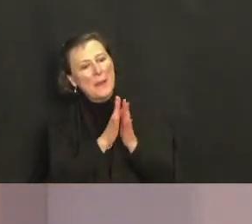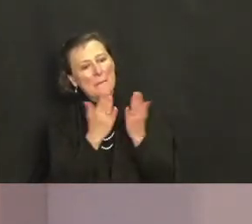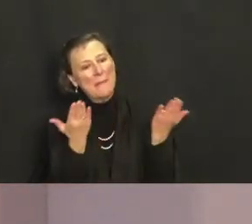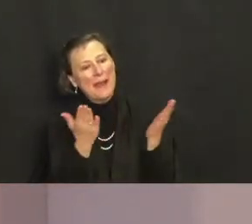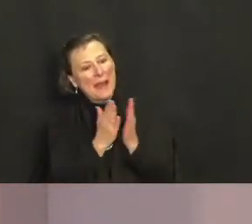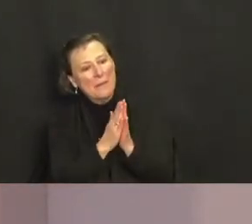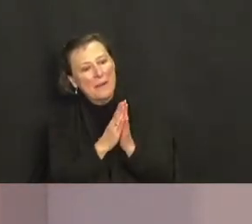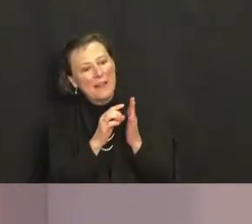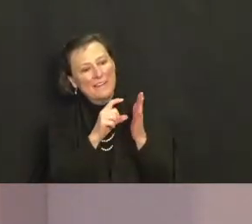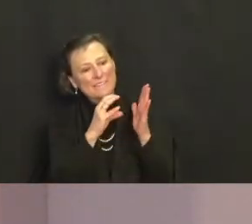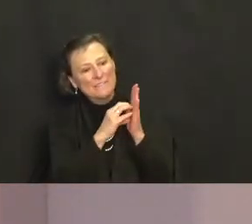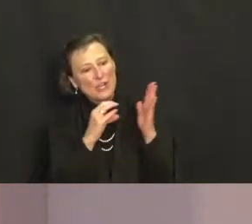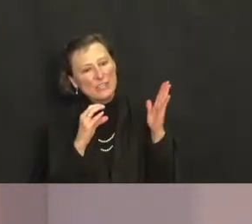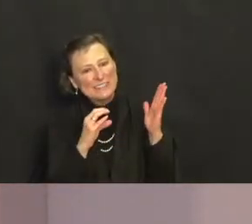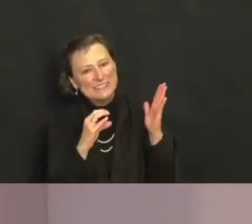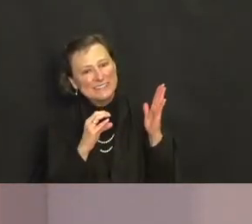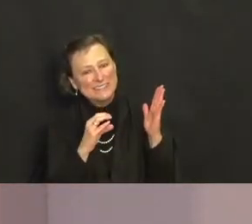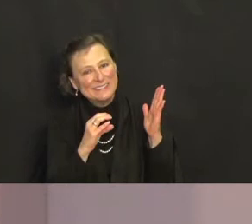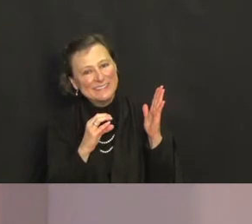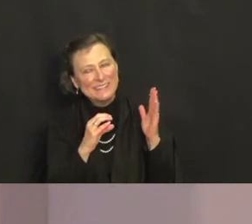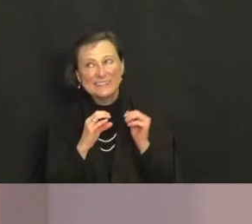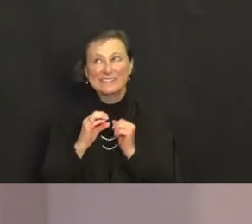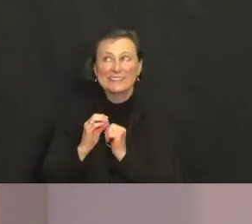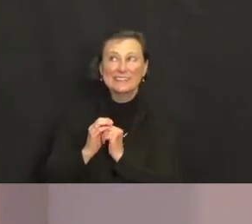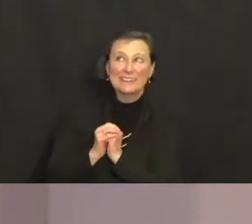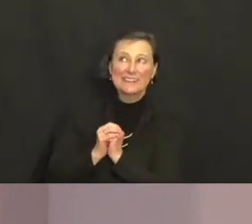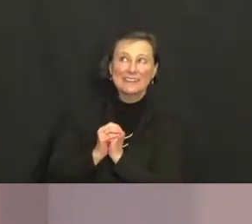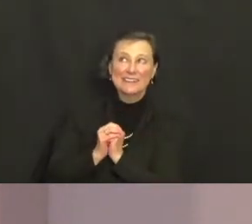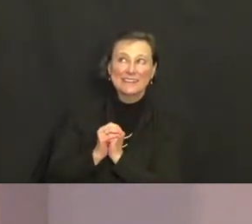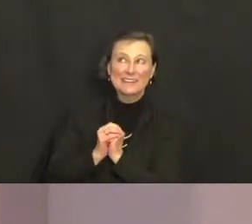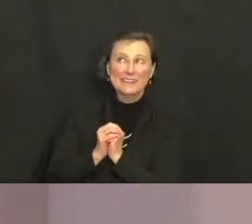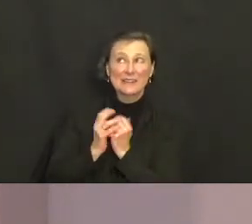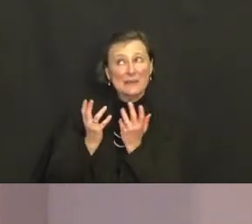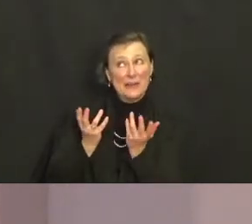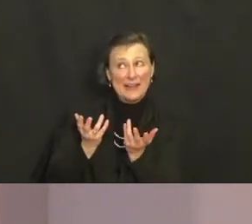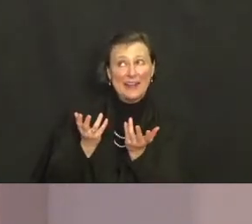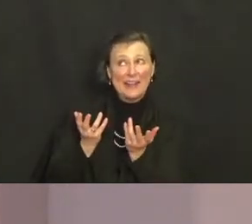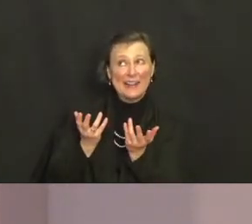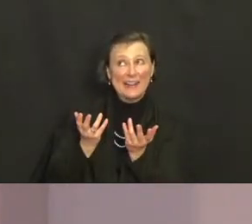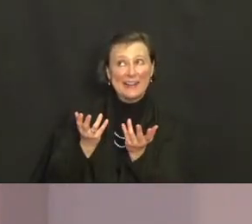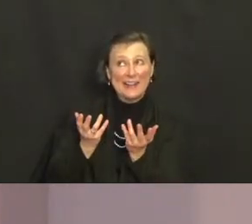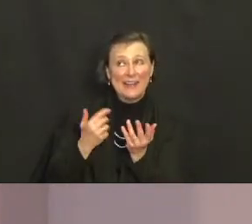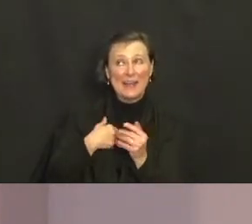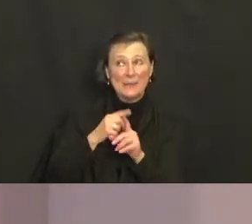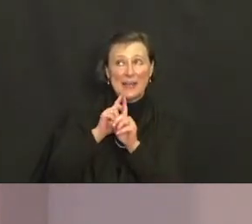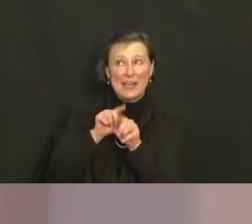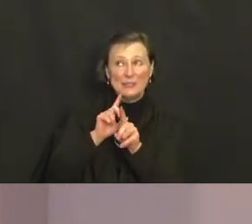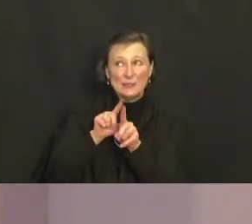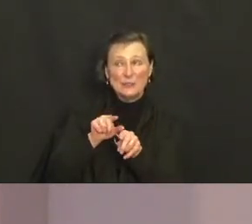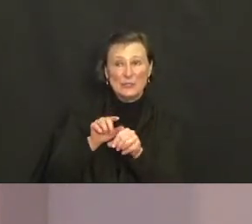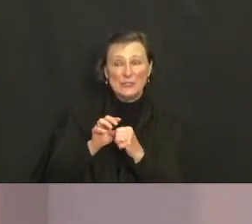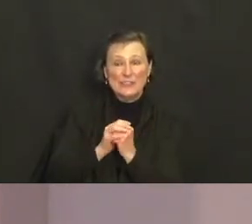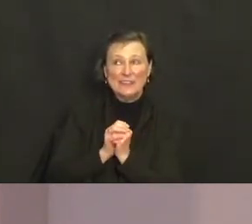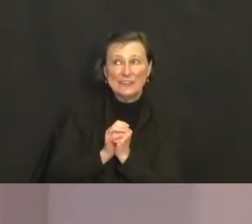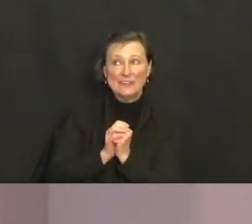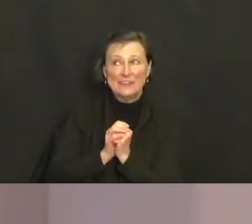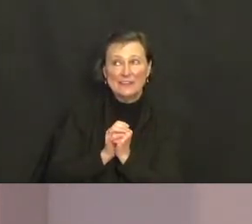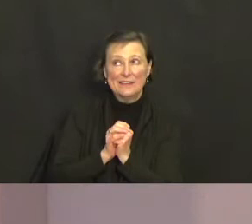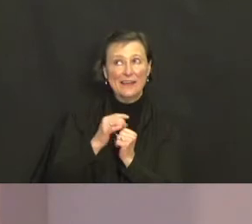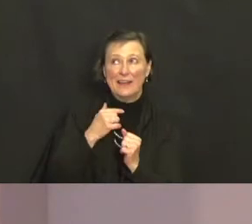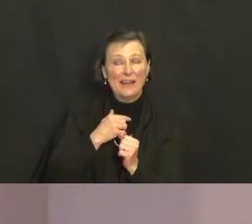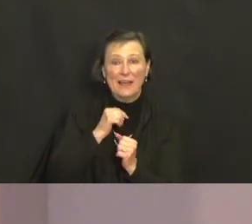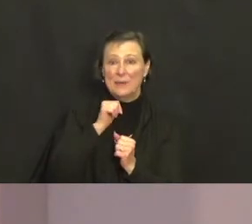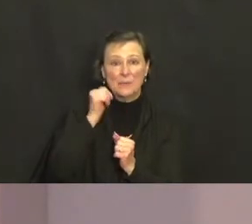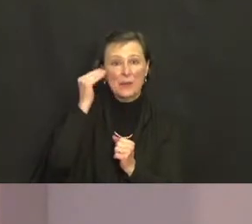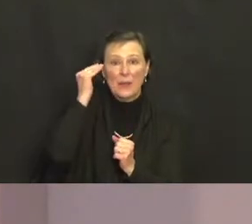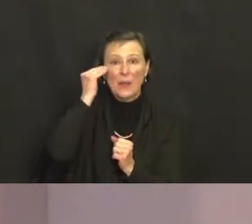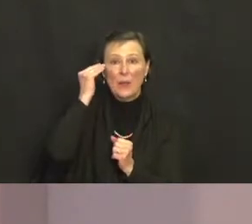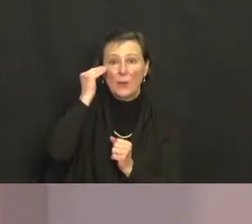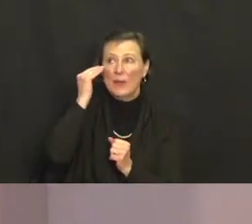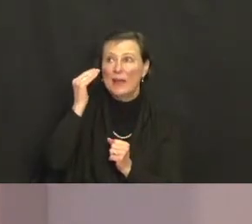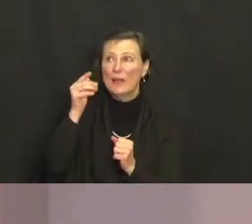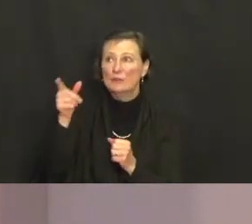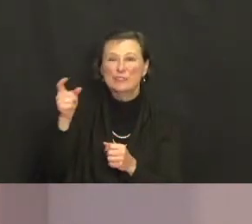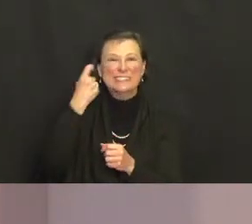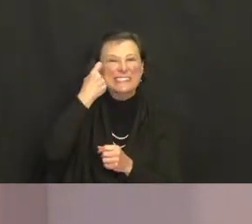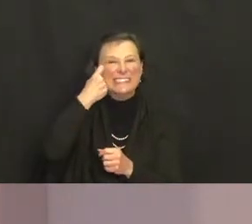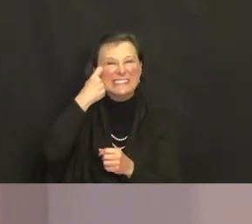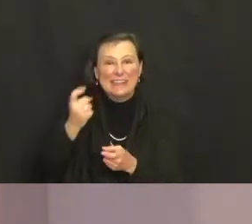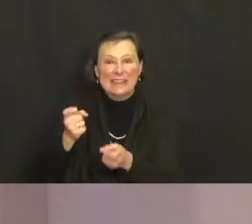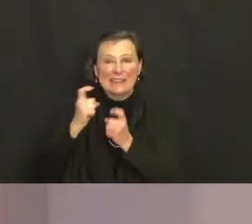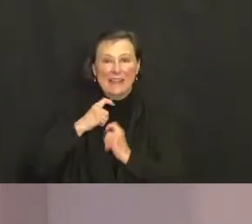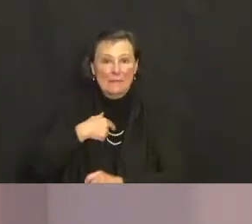While I’m answering, I’m unaware of the shot she just gave me.